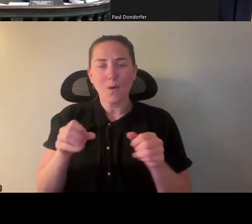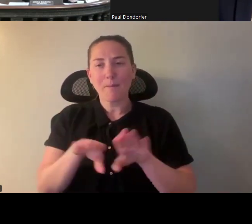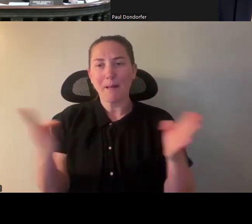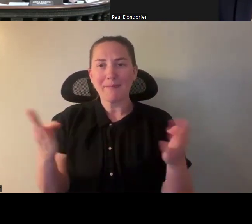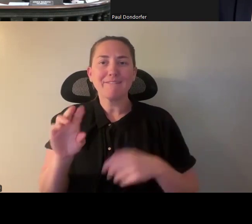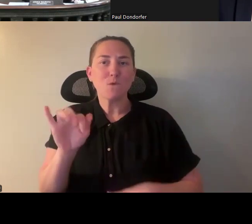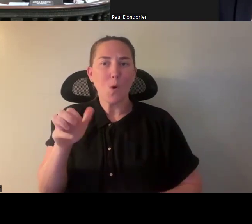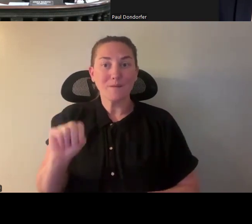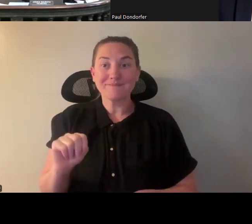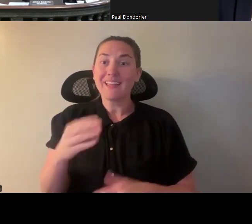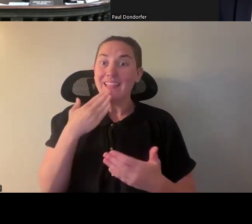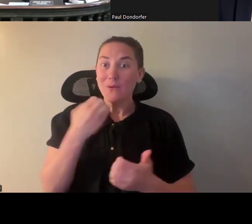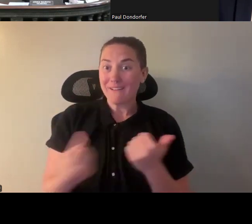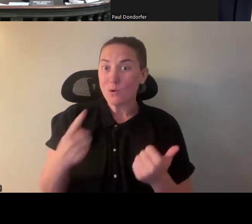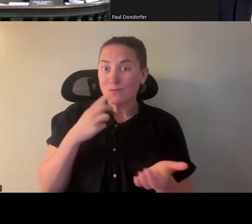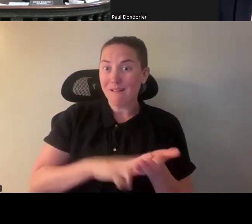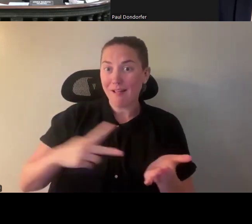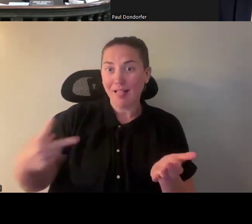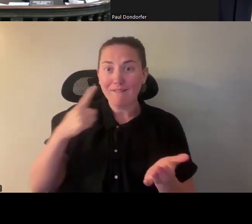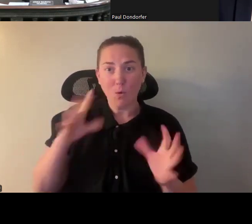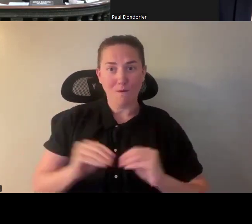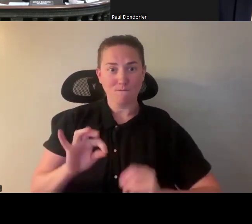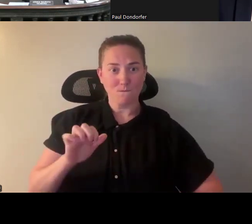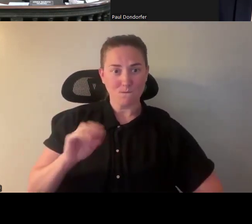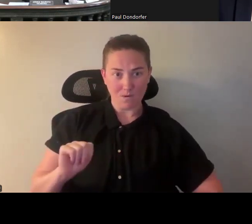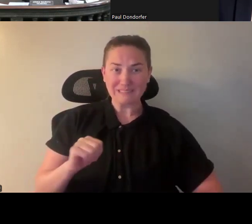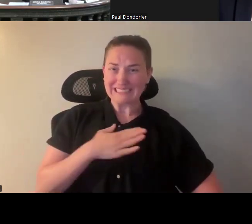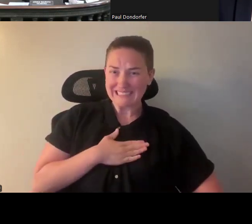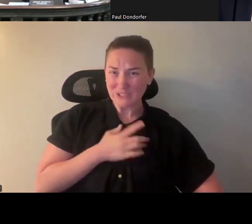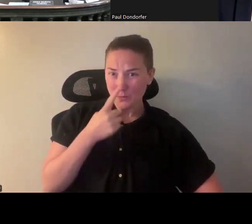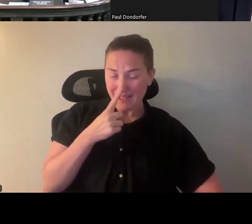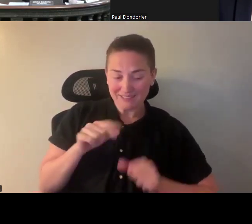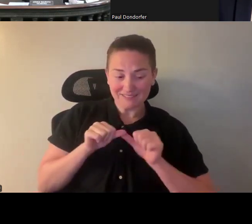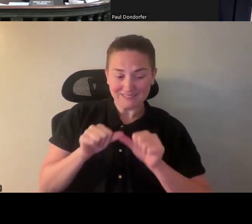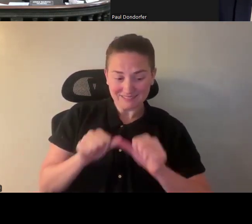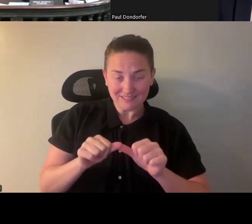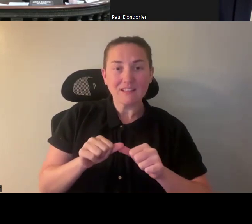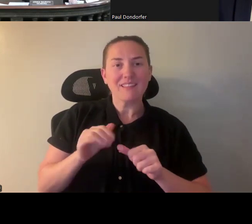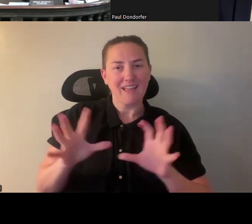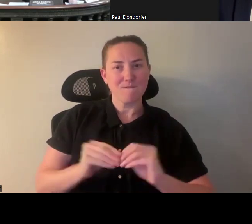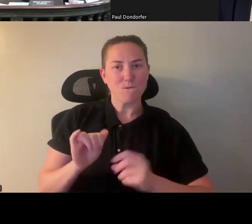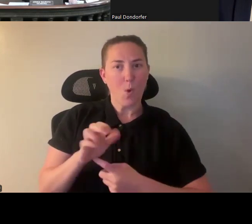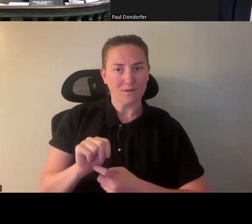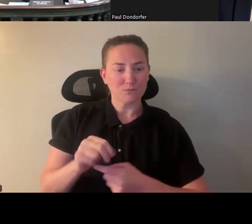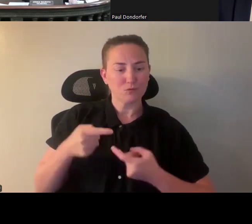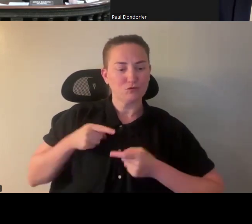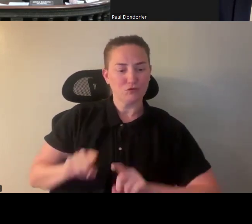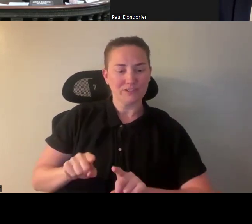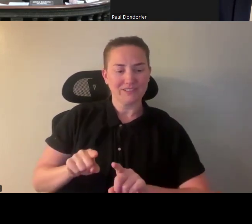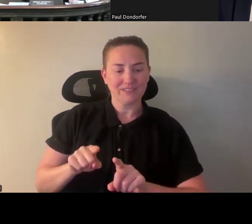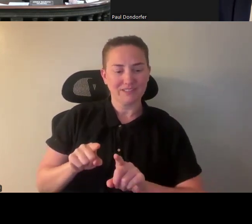everyone who has signed up for the public forum We ask that everyone maintain the forum during this